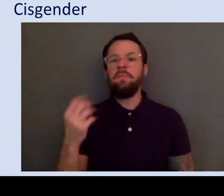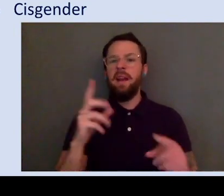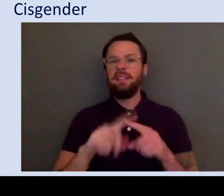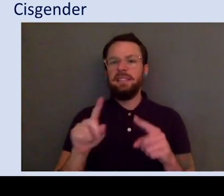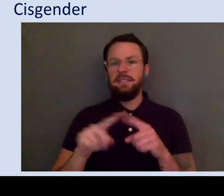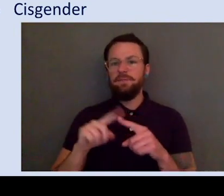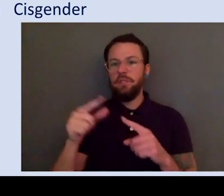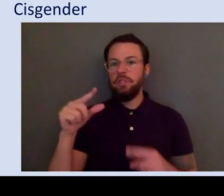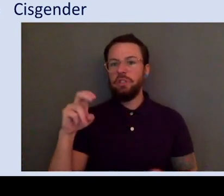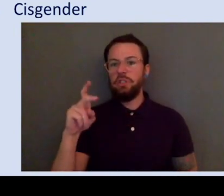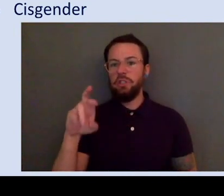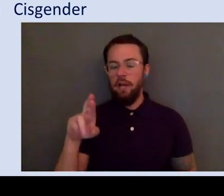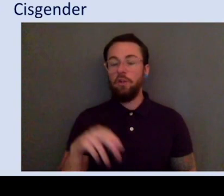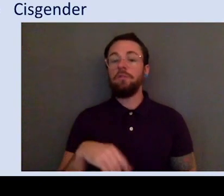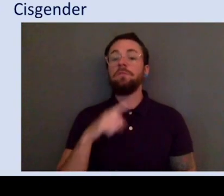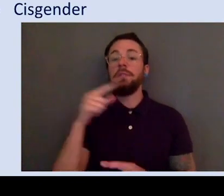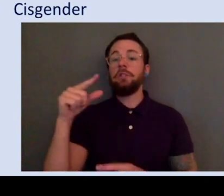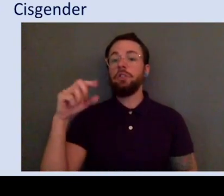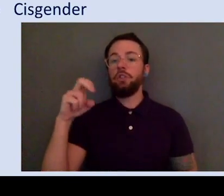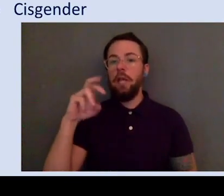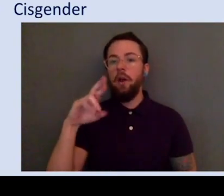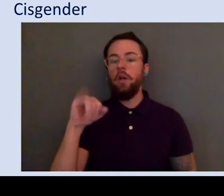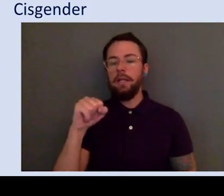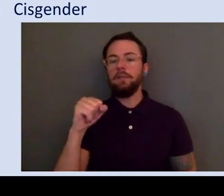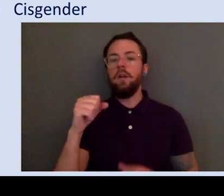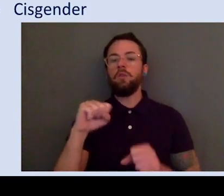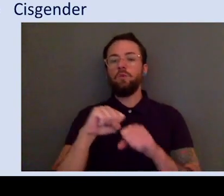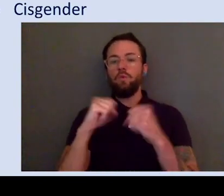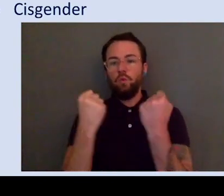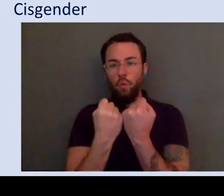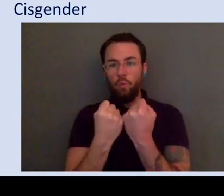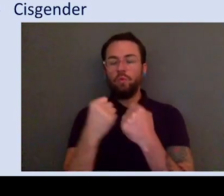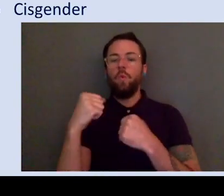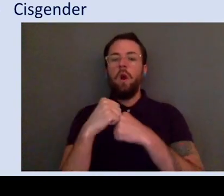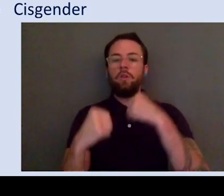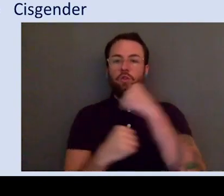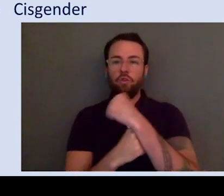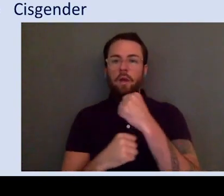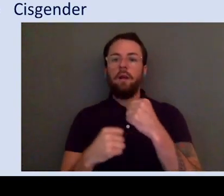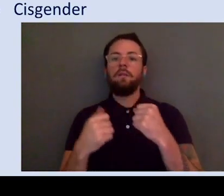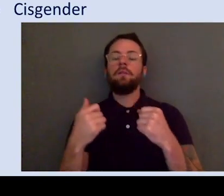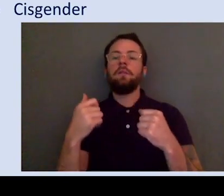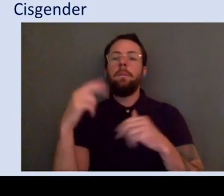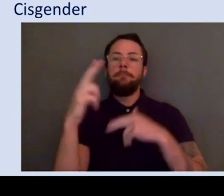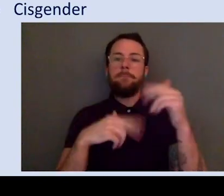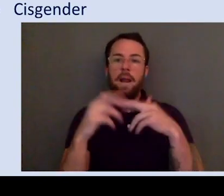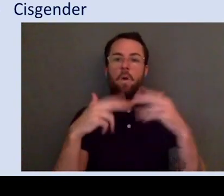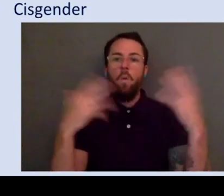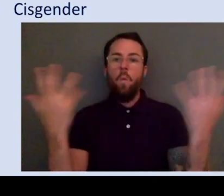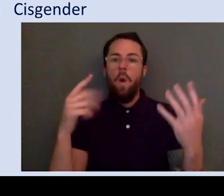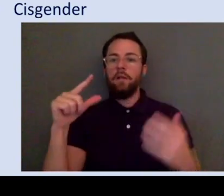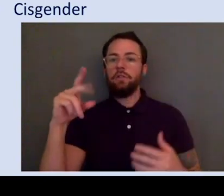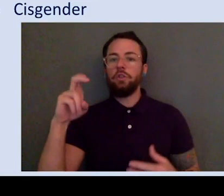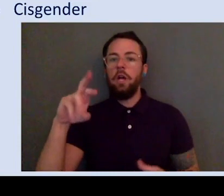There are different genders. Gender is a social construct.